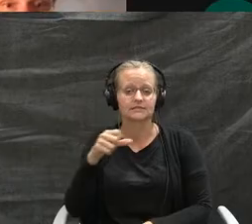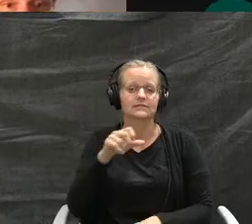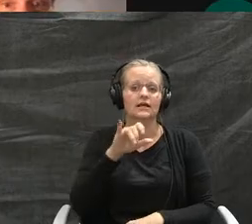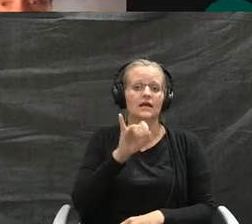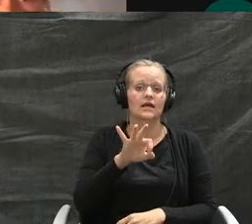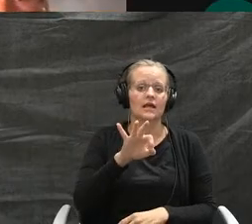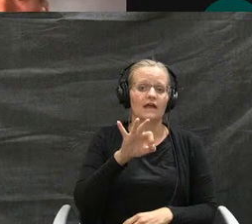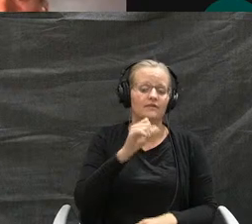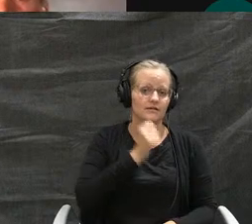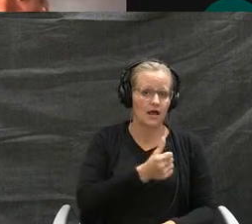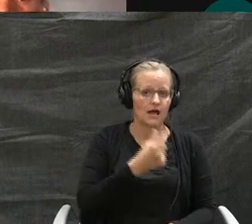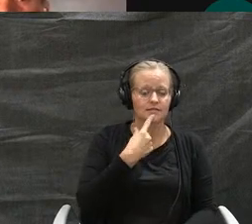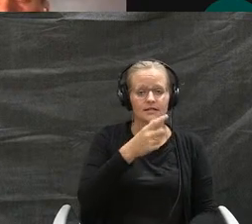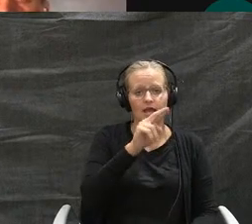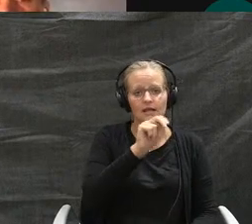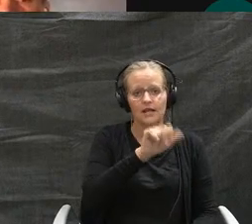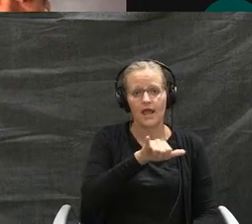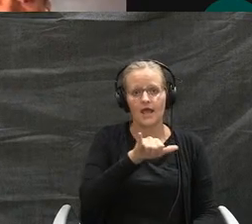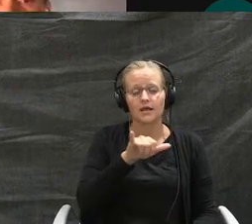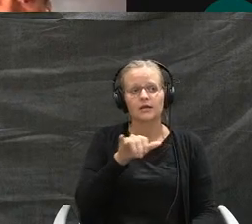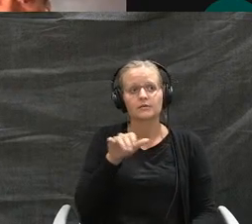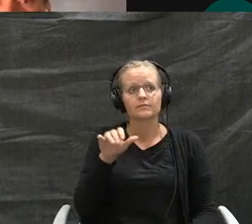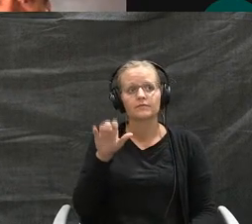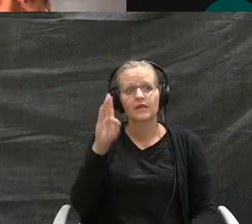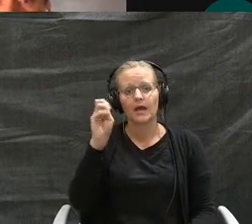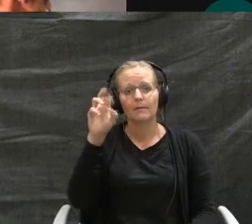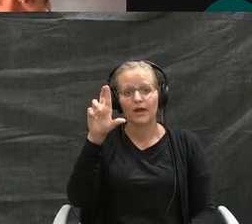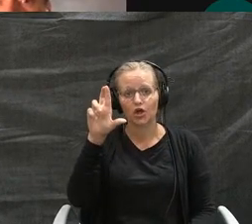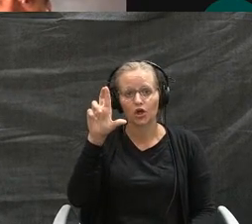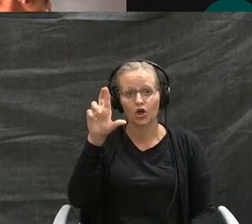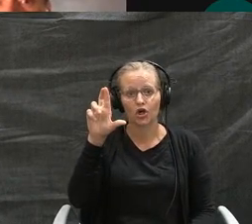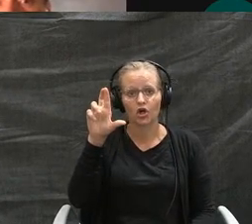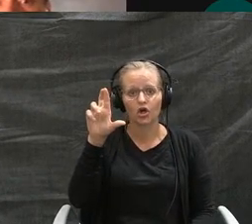Hi board member, Becker board member Holcomb.